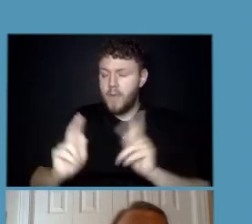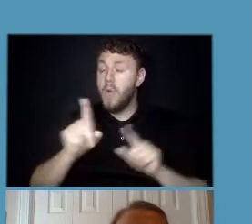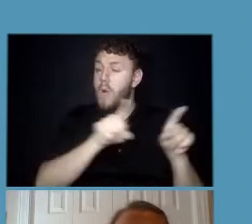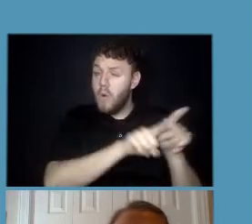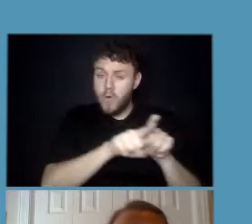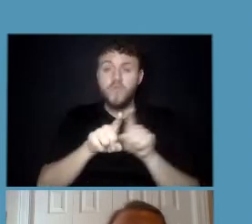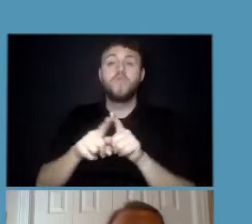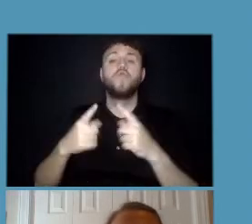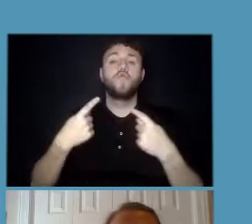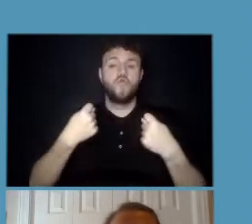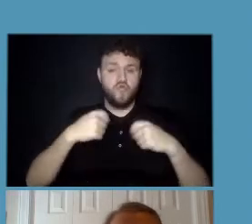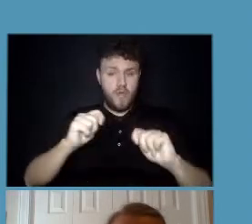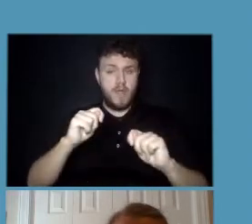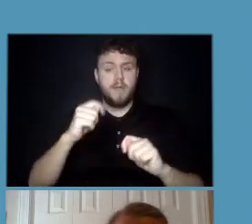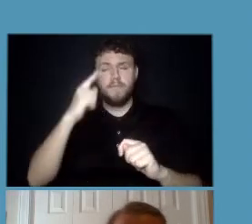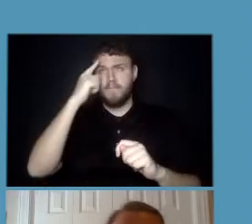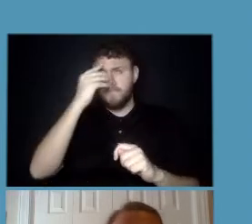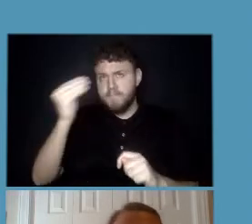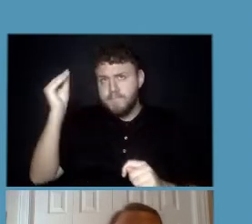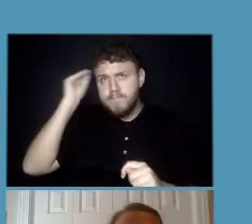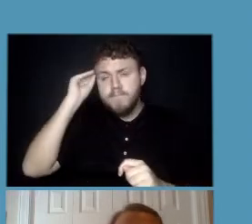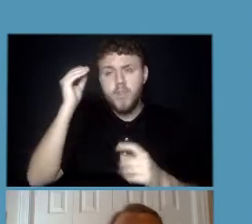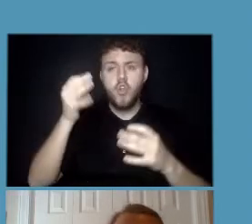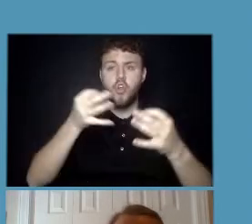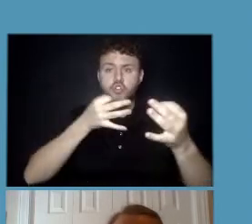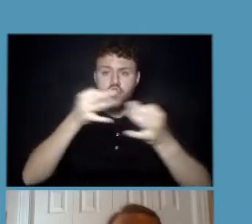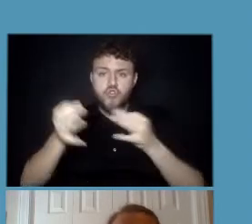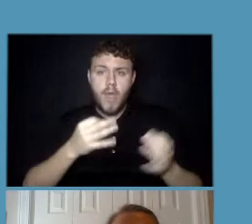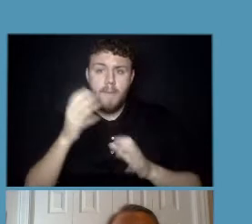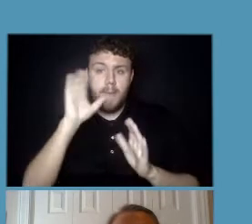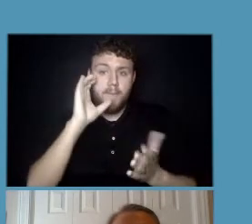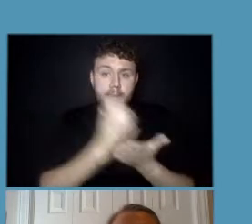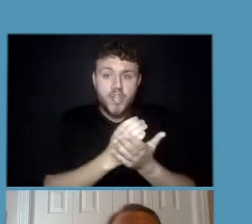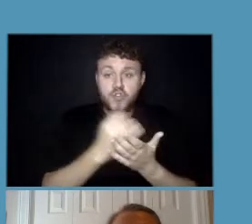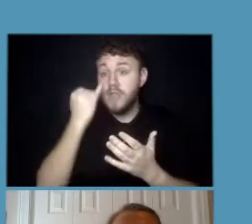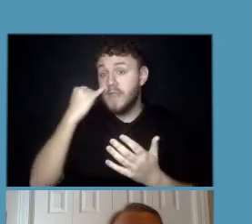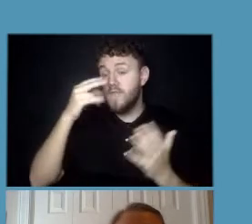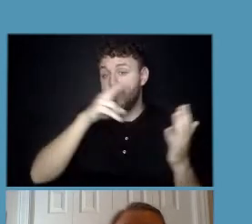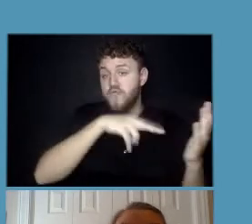trying to keep in mind describing pictures if you are reading a book and trying to describe